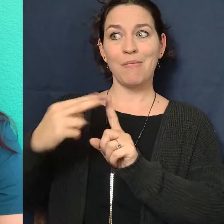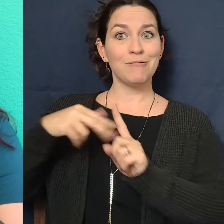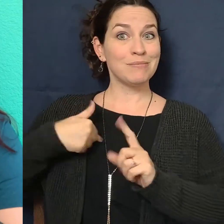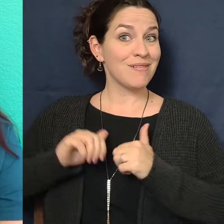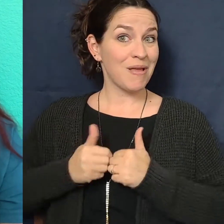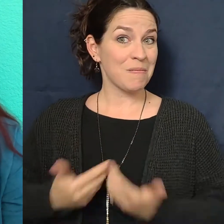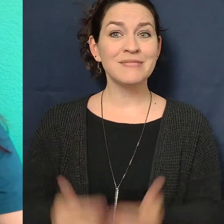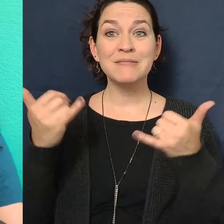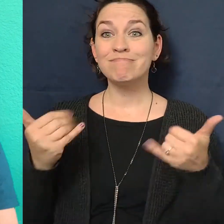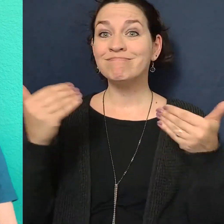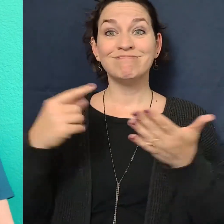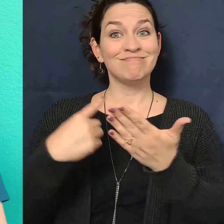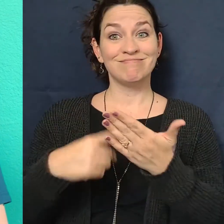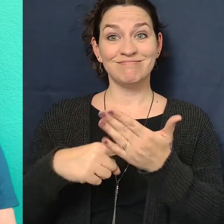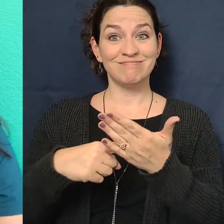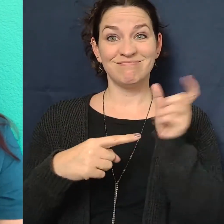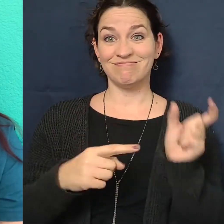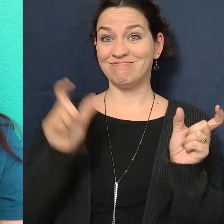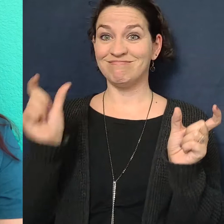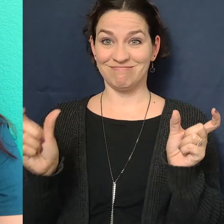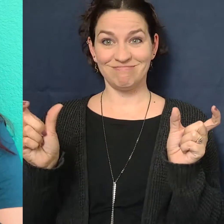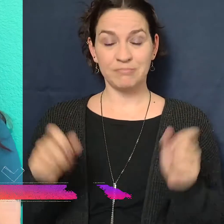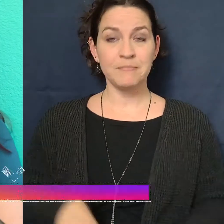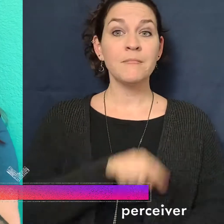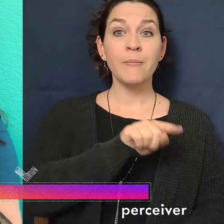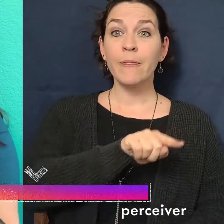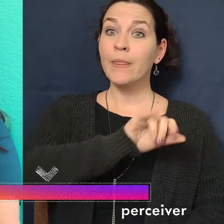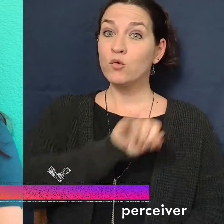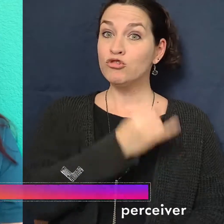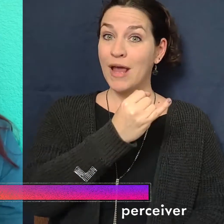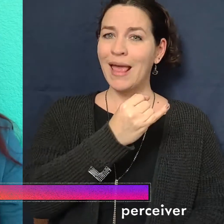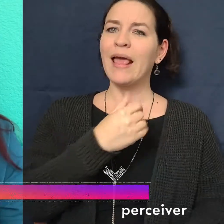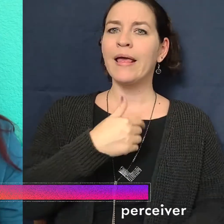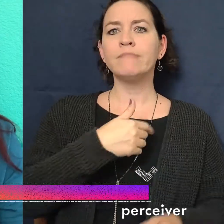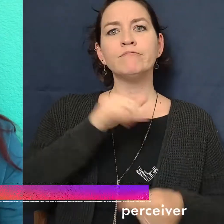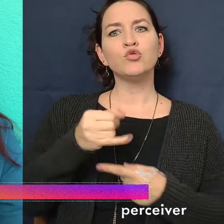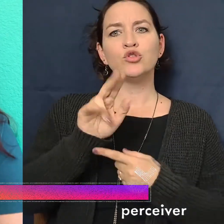experience the world. So let's start with the J side of the spectrum, on the J side of the spectrum, which is known as Judger or